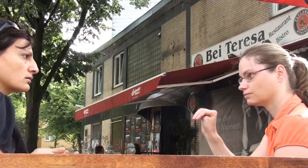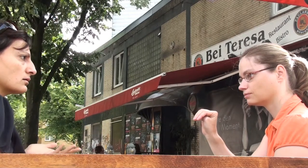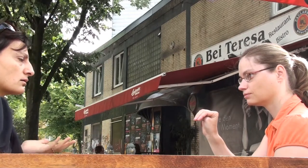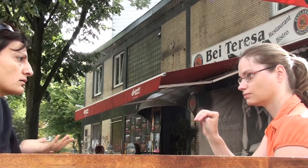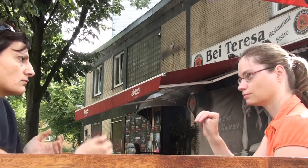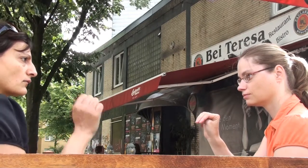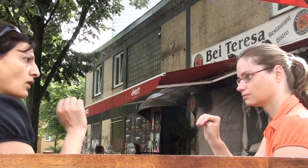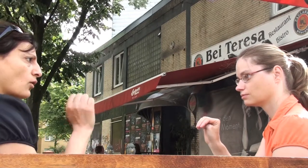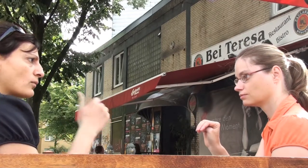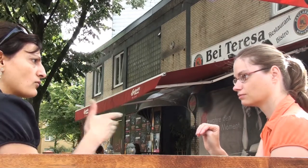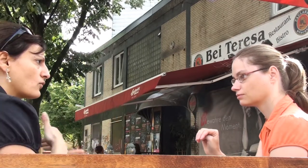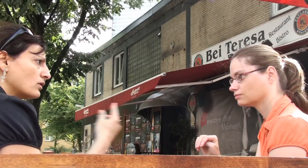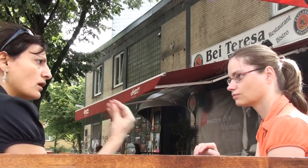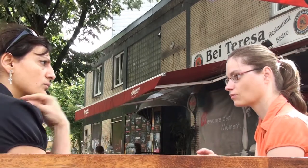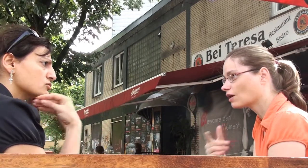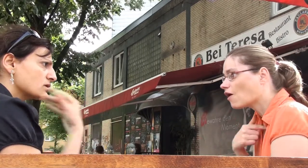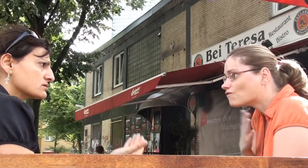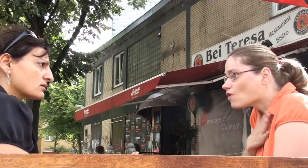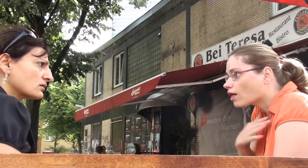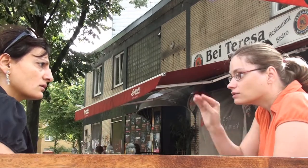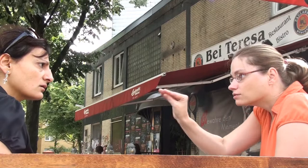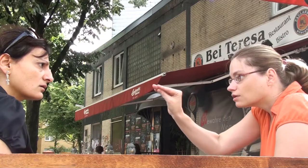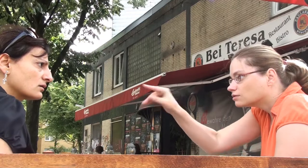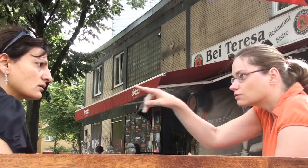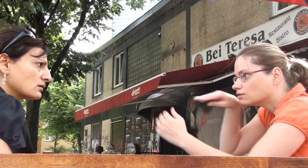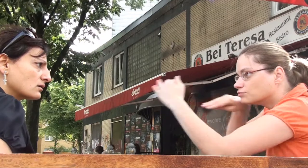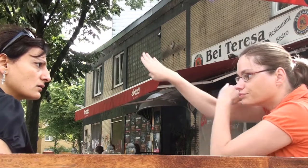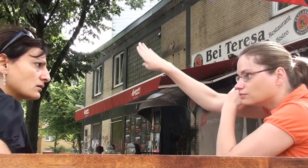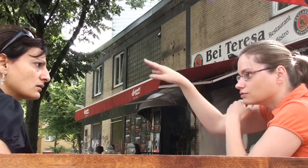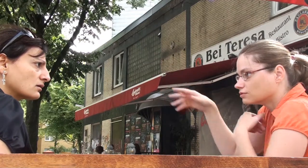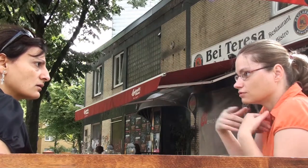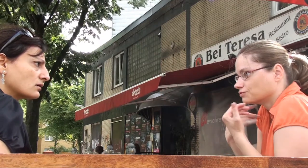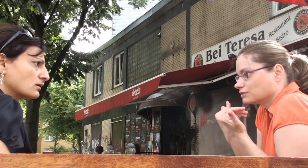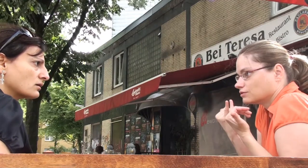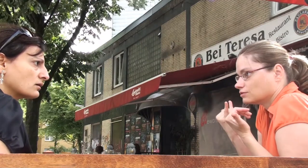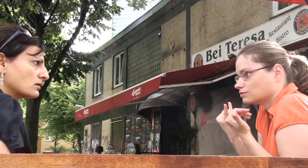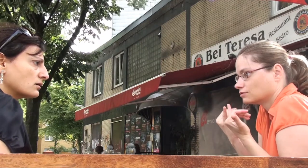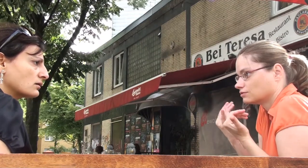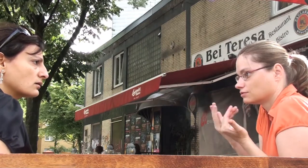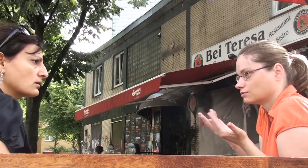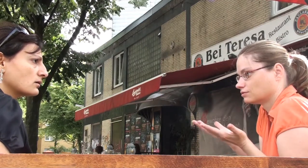Why didn't you tell me before? I wanted to but you took off. How was I supposed to?